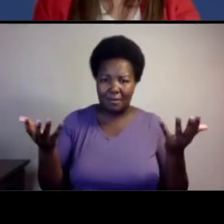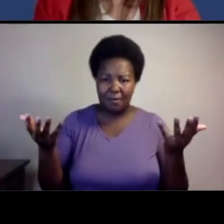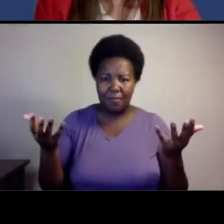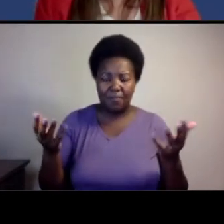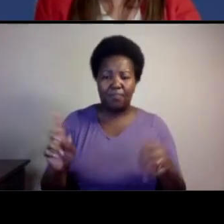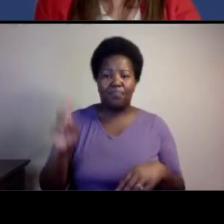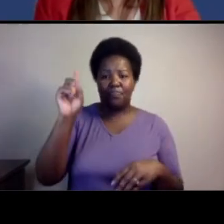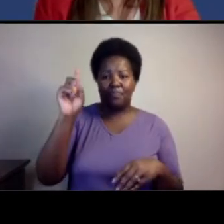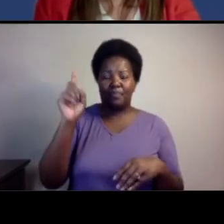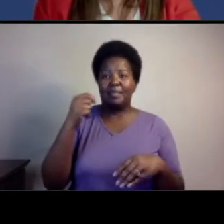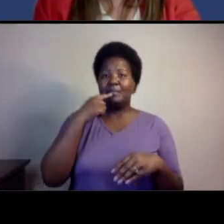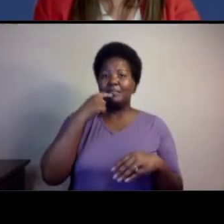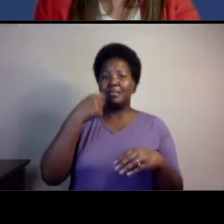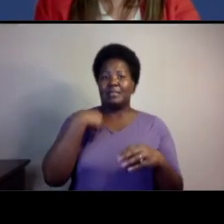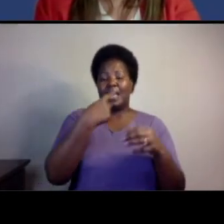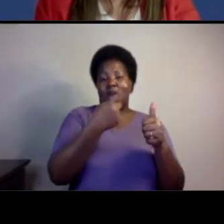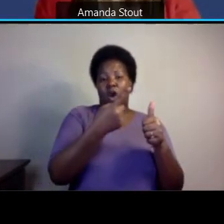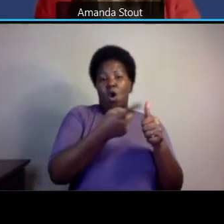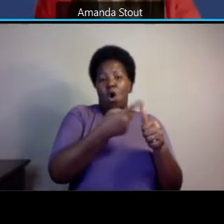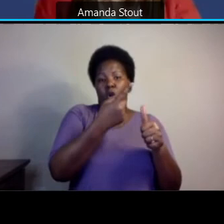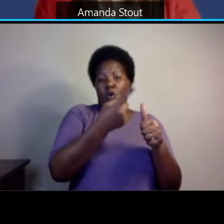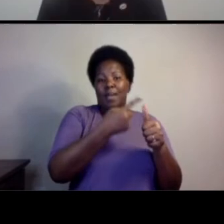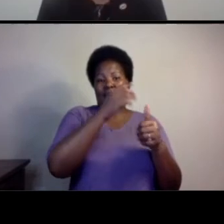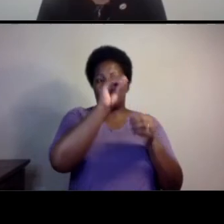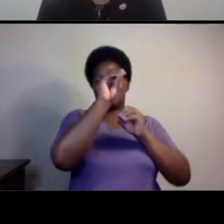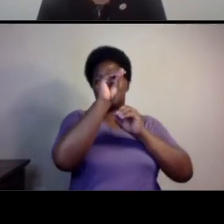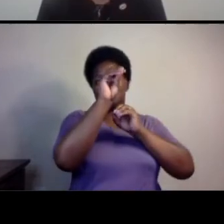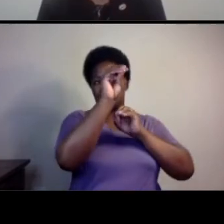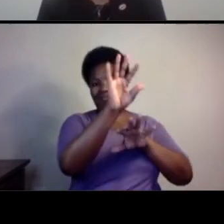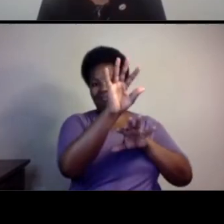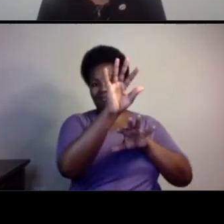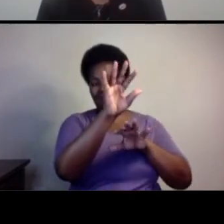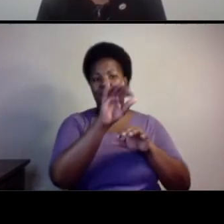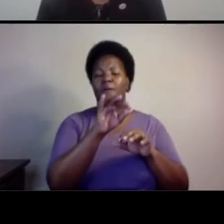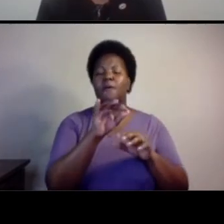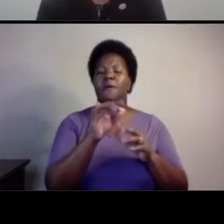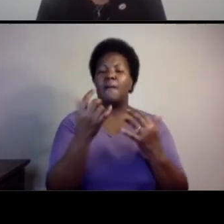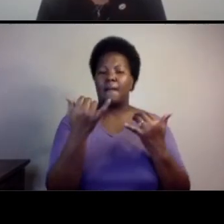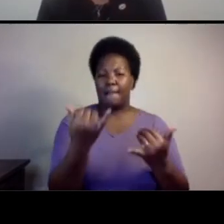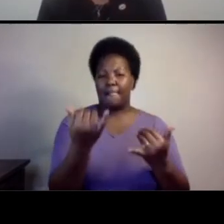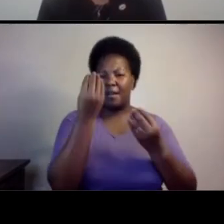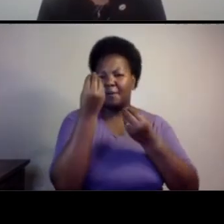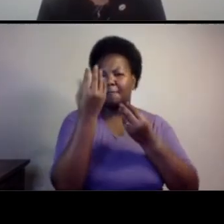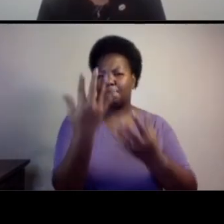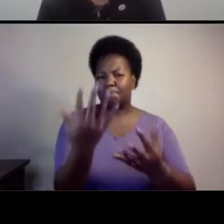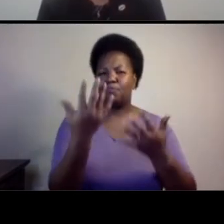traffic enforcement camera question as i mentioned um those the locations and the sighting of those